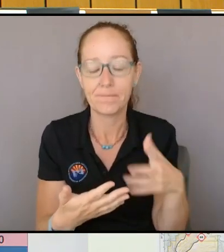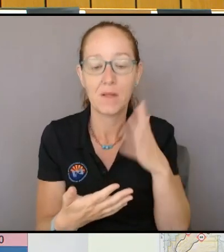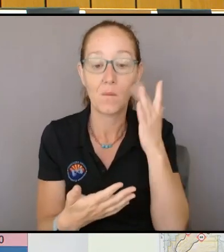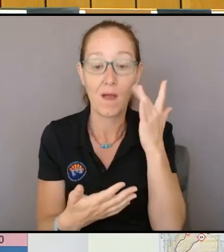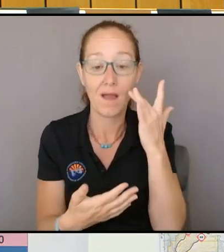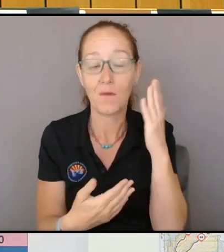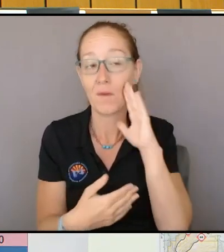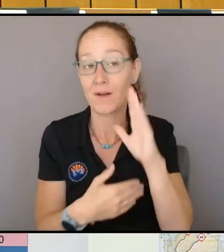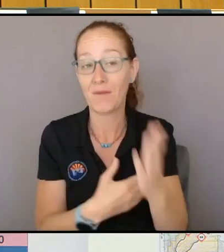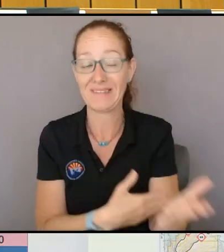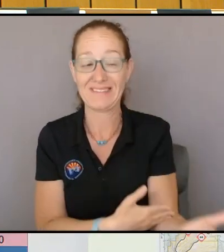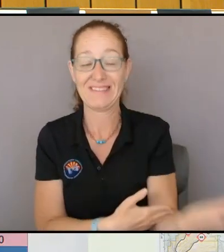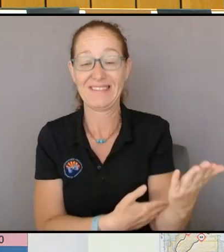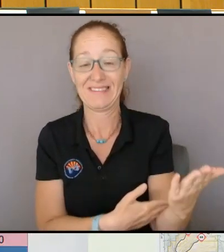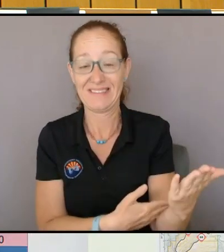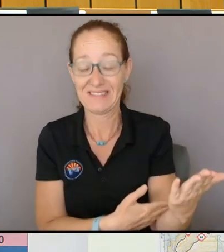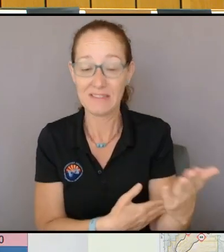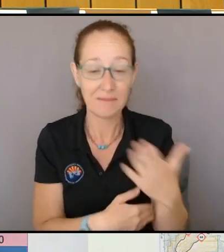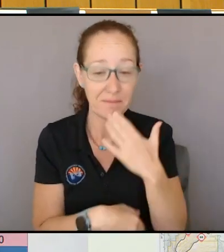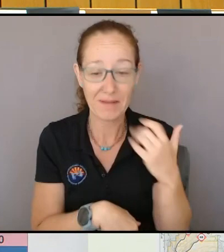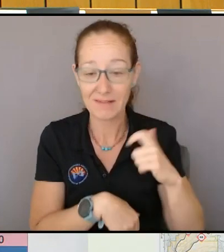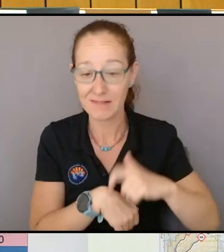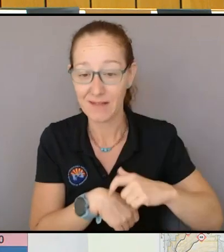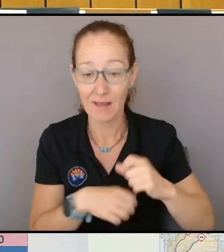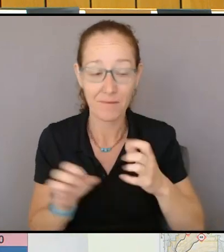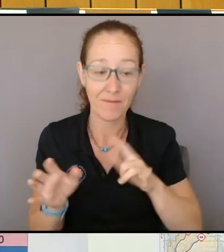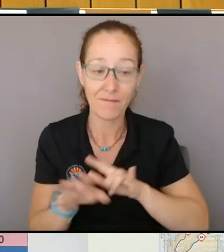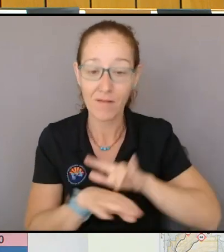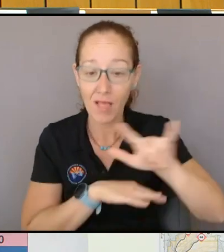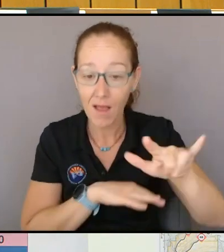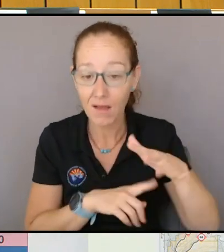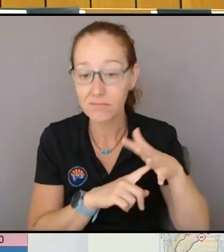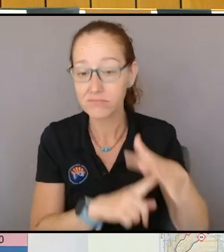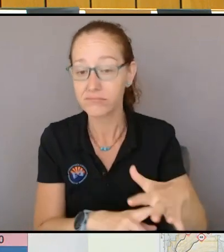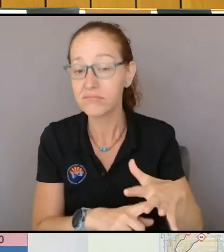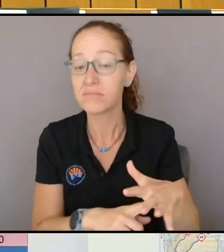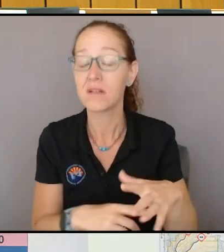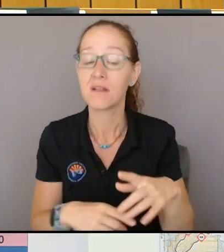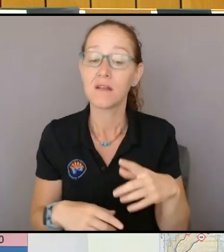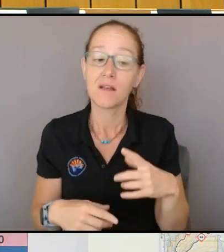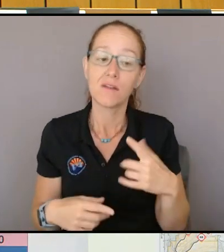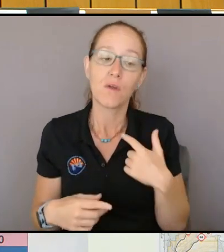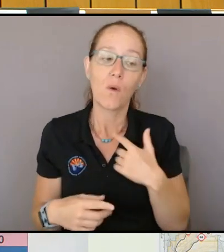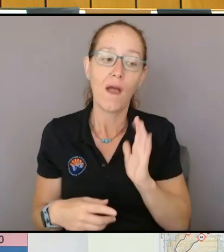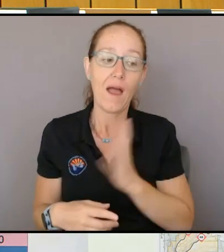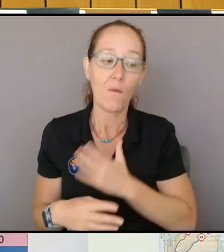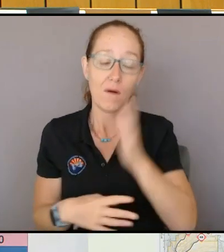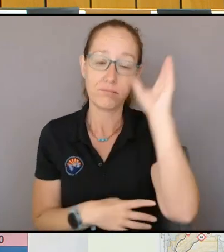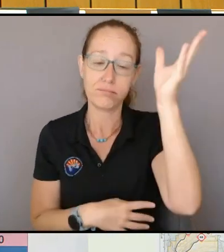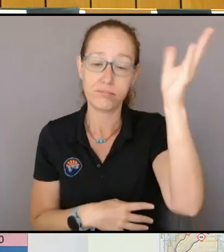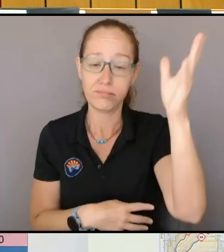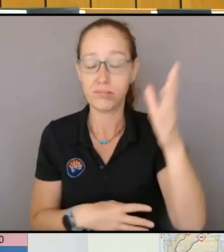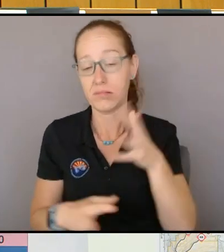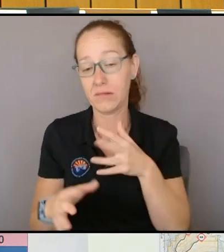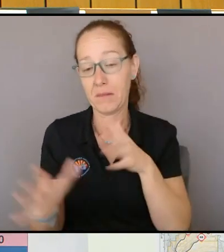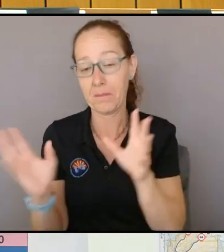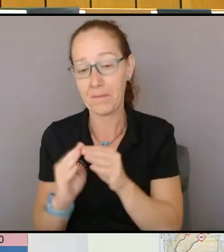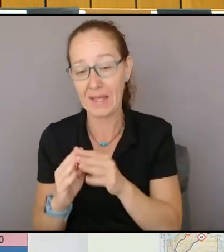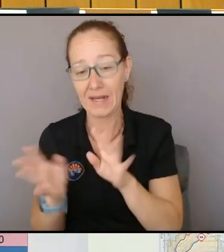pilots can can be on the clock and can be awake, which considering the environment they work in makes a lot of sense. So there's always a trade off. So when we bring them on early,